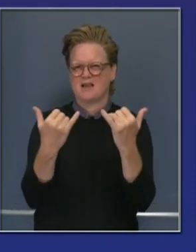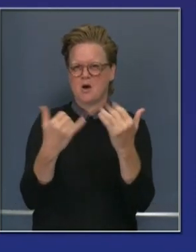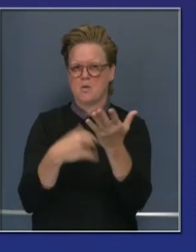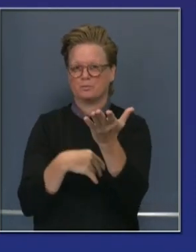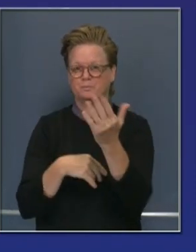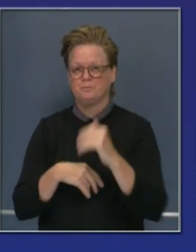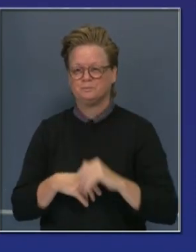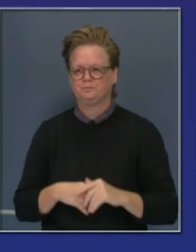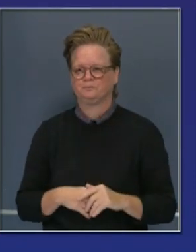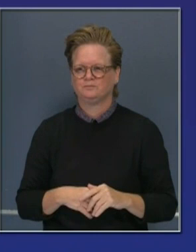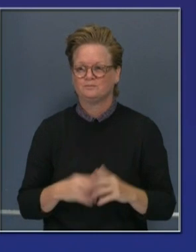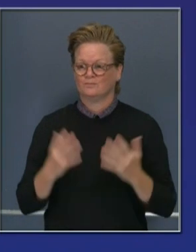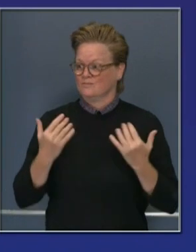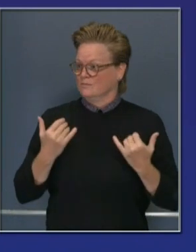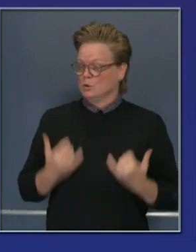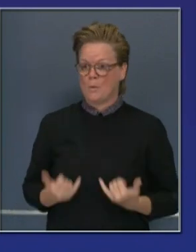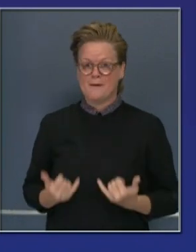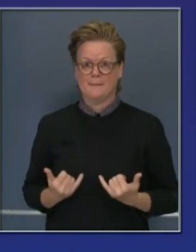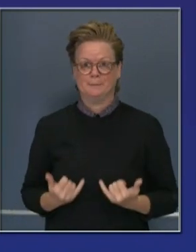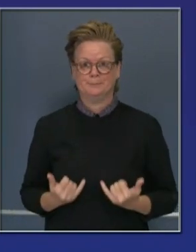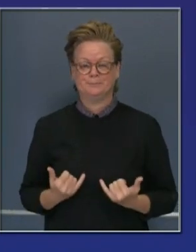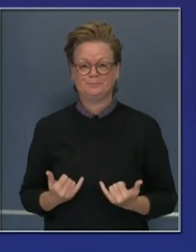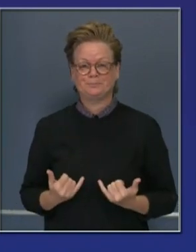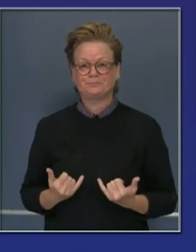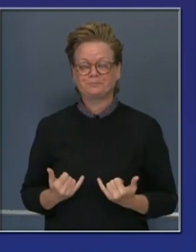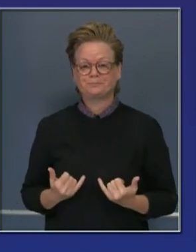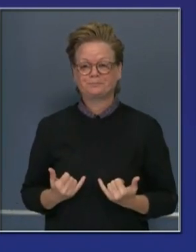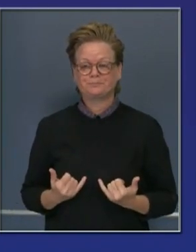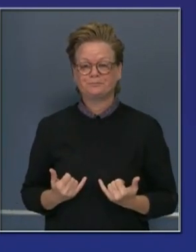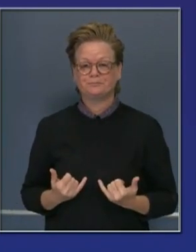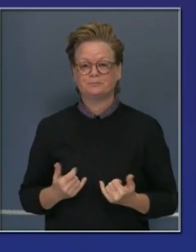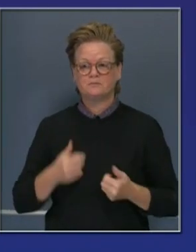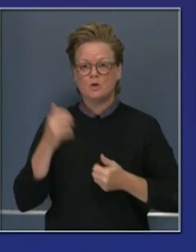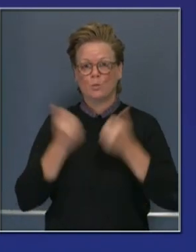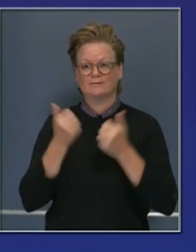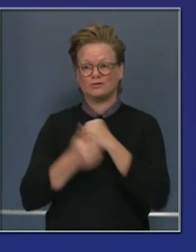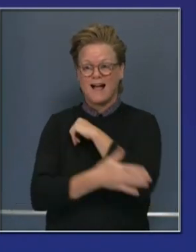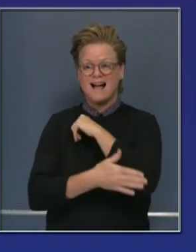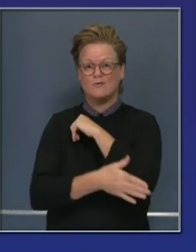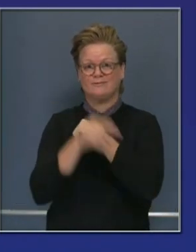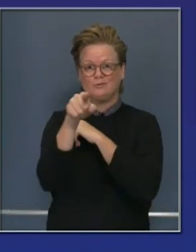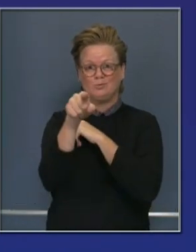PERIOD. LET'S GO OVER THIS EXAMPLE.